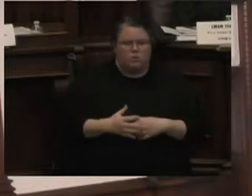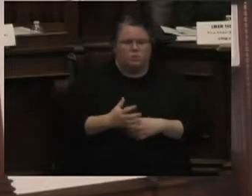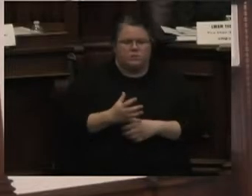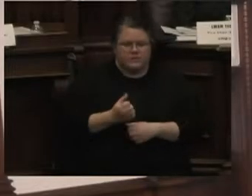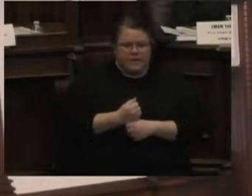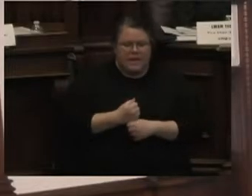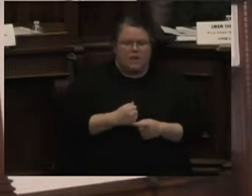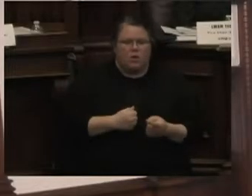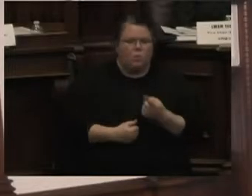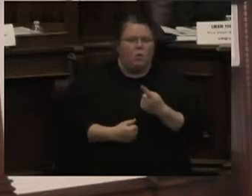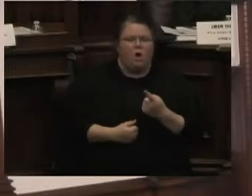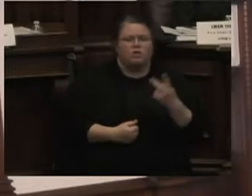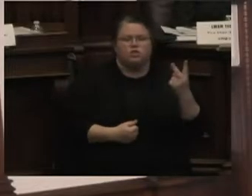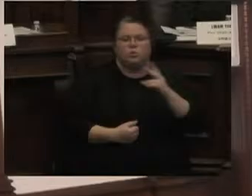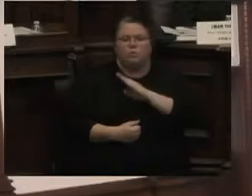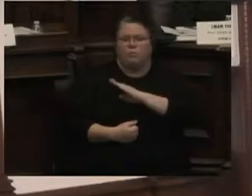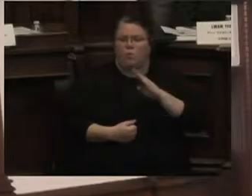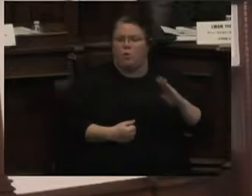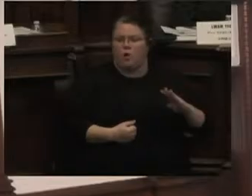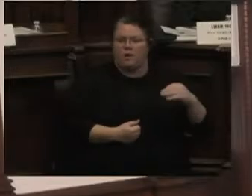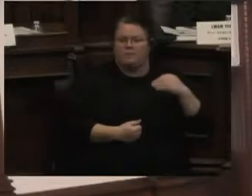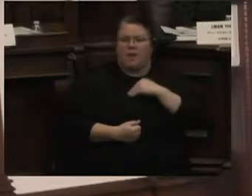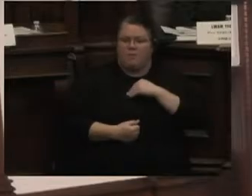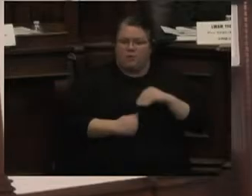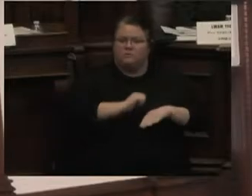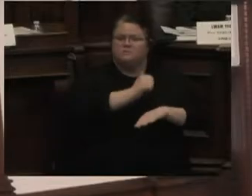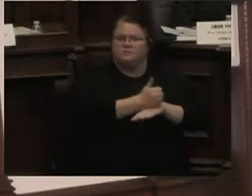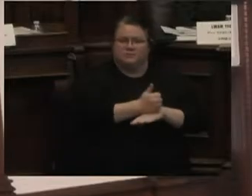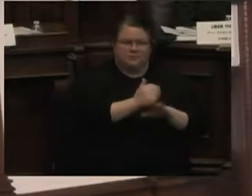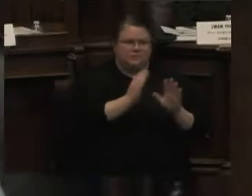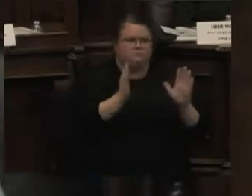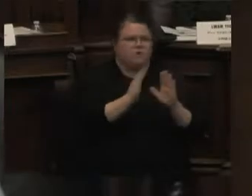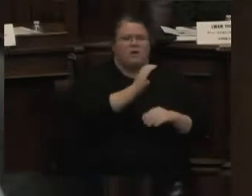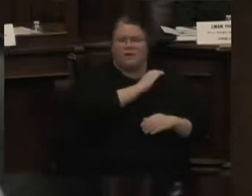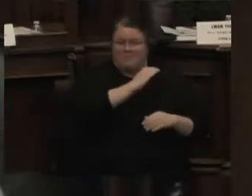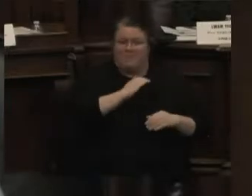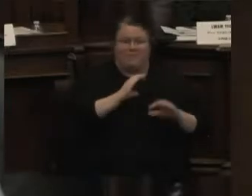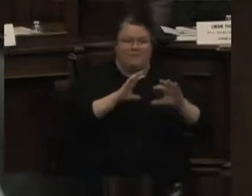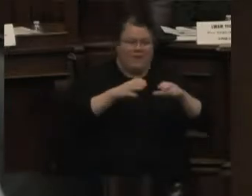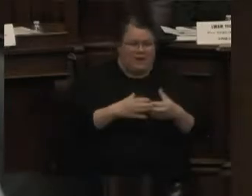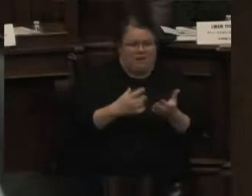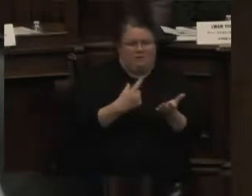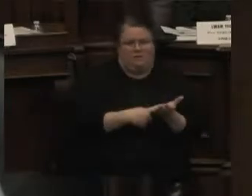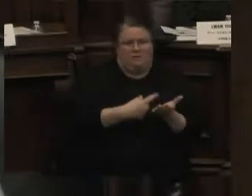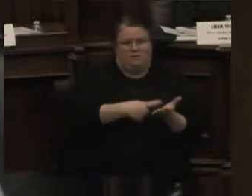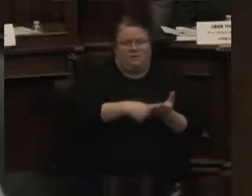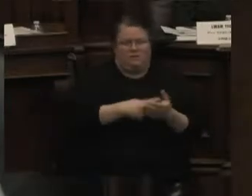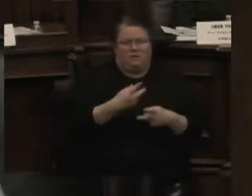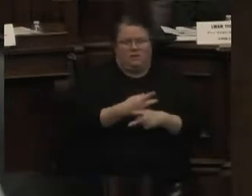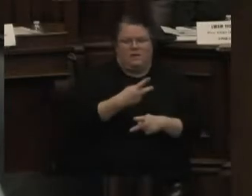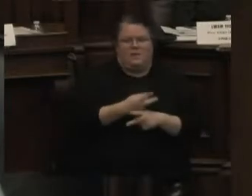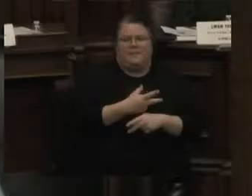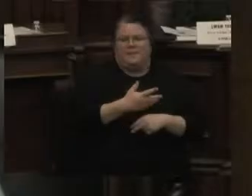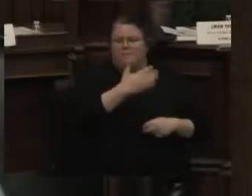like to suggest that you take 1